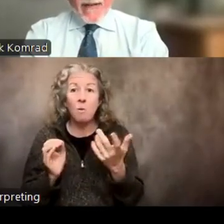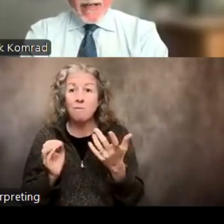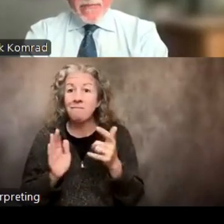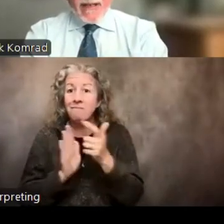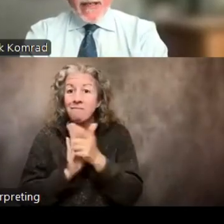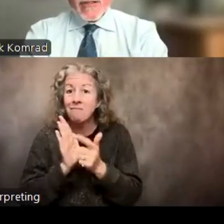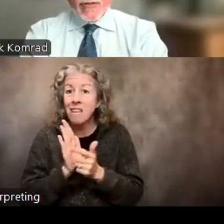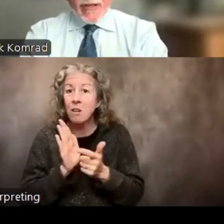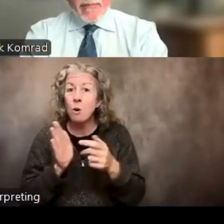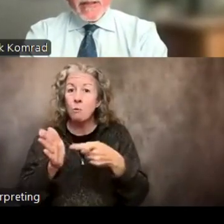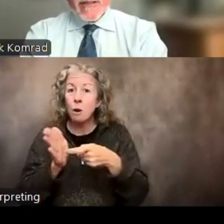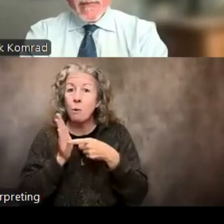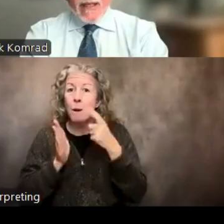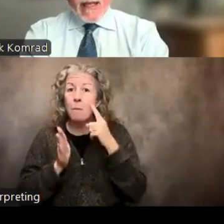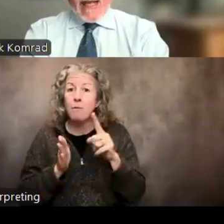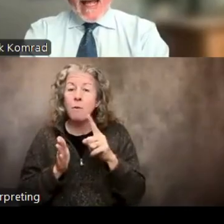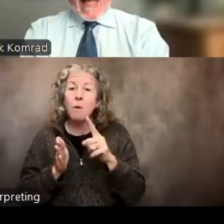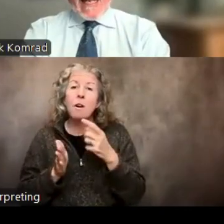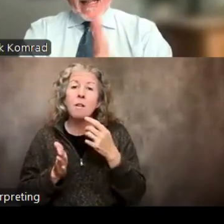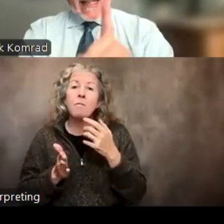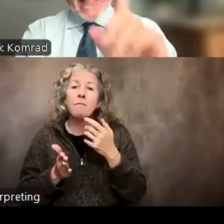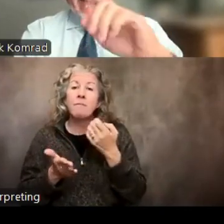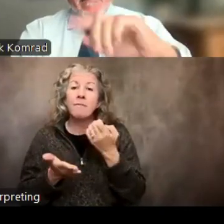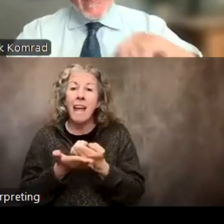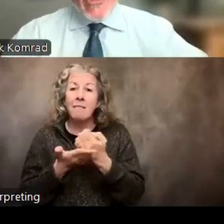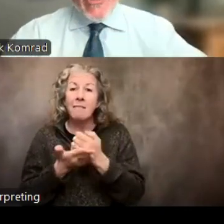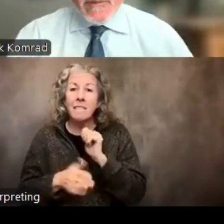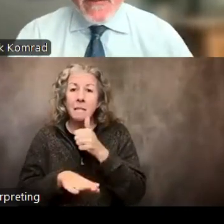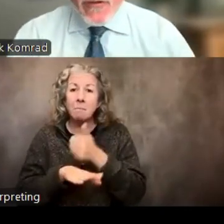evidence based treatments at a last minute. Just before the